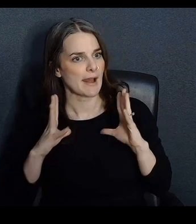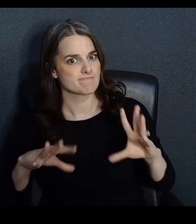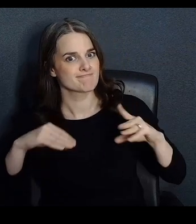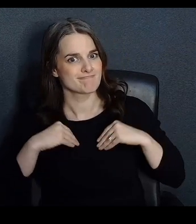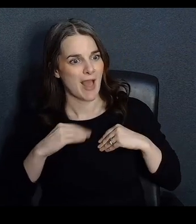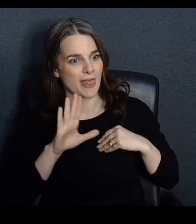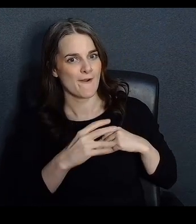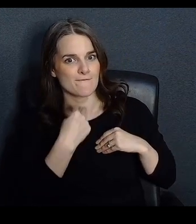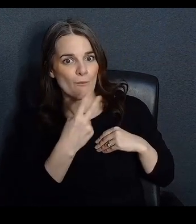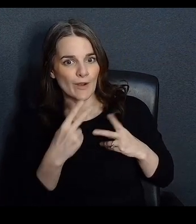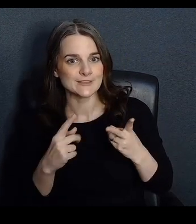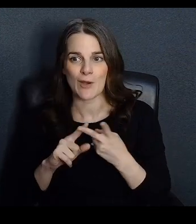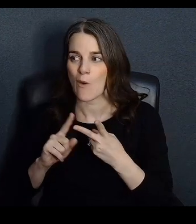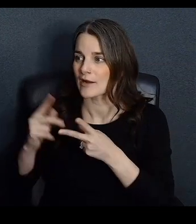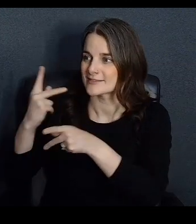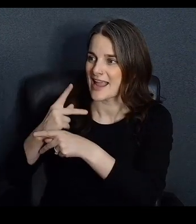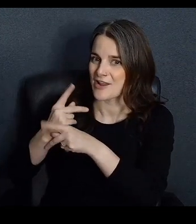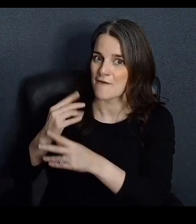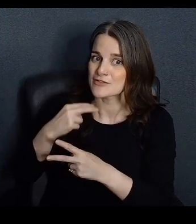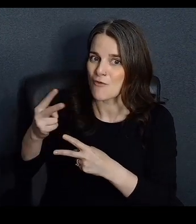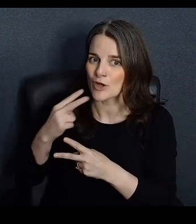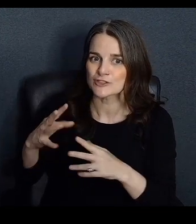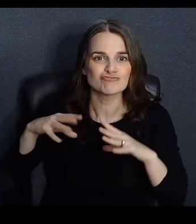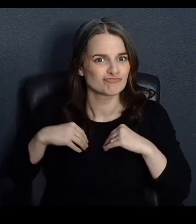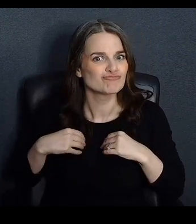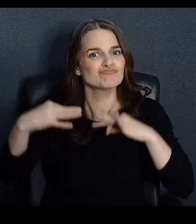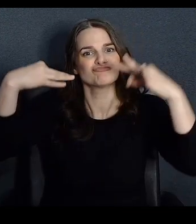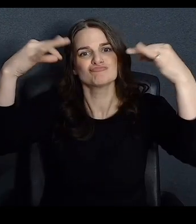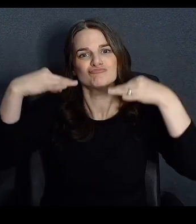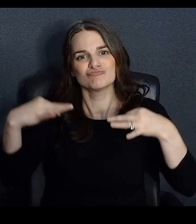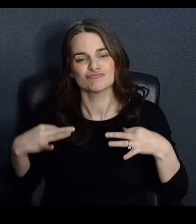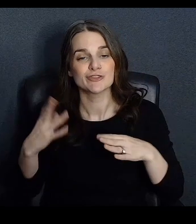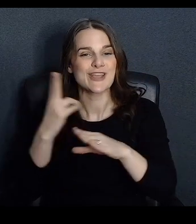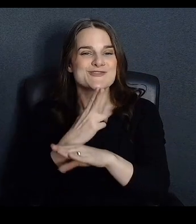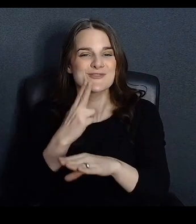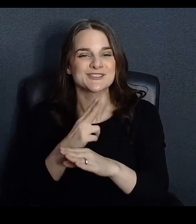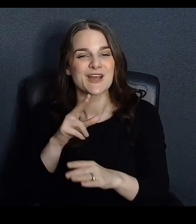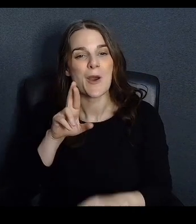or a caregiver's voice, read instructions out to them. So this person used the Reminder Rosie